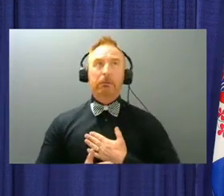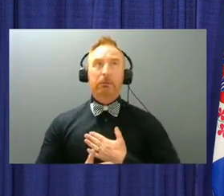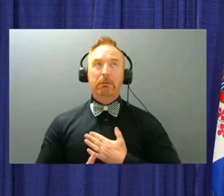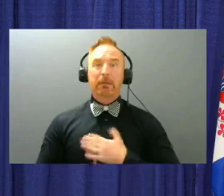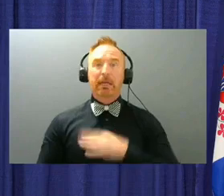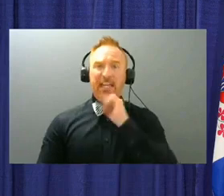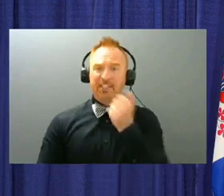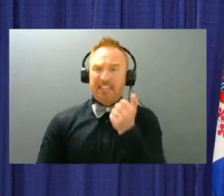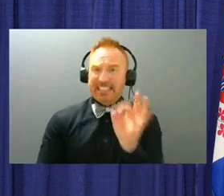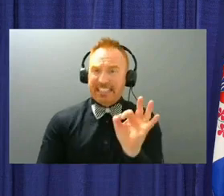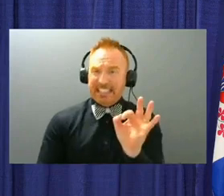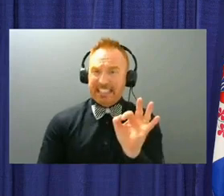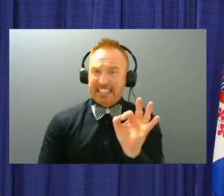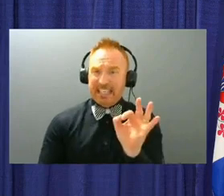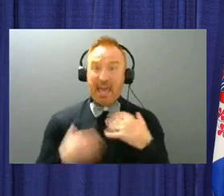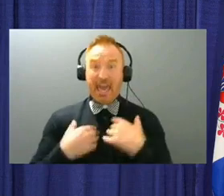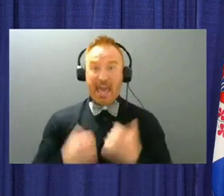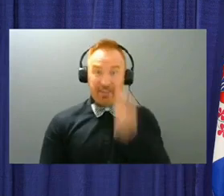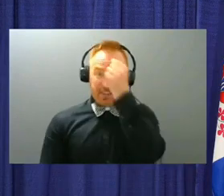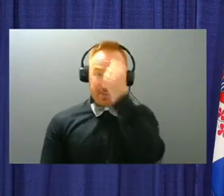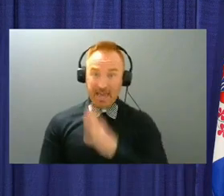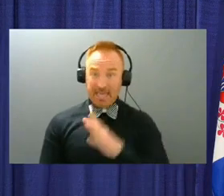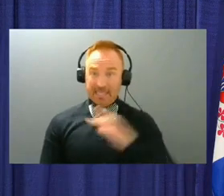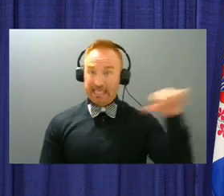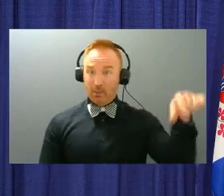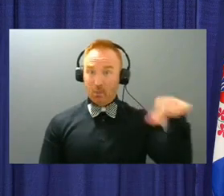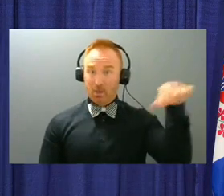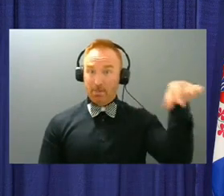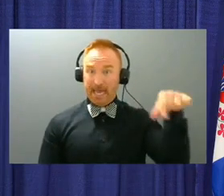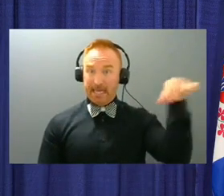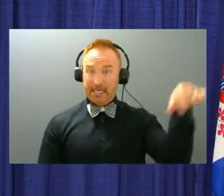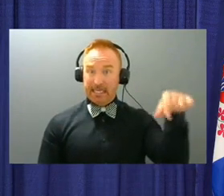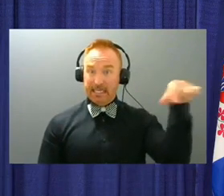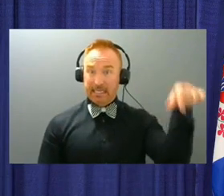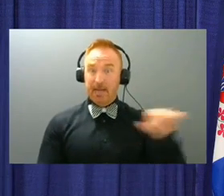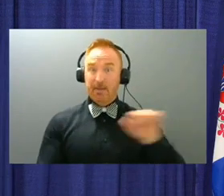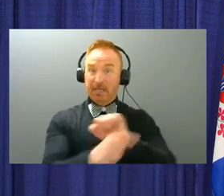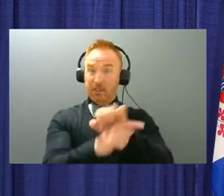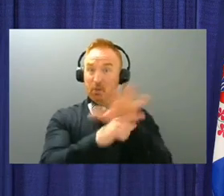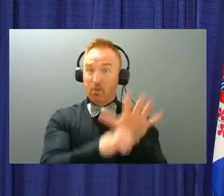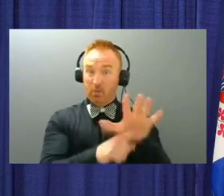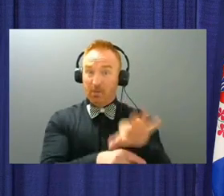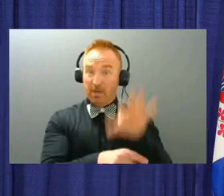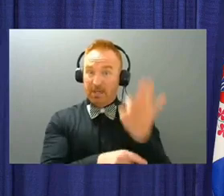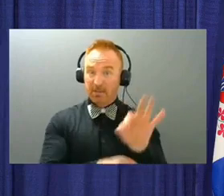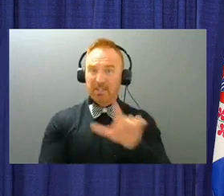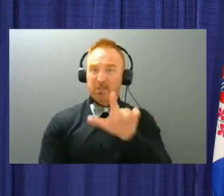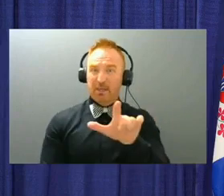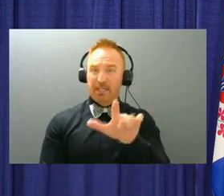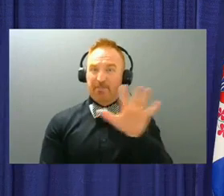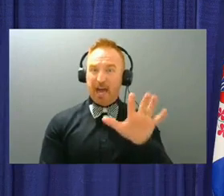19-year-old, otherwise healthy young men in Québec who died within 25 days of being diagnosed.